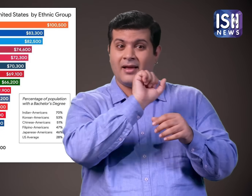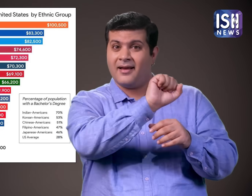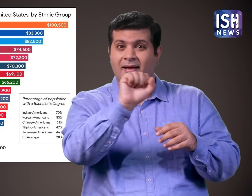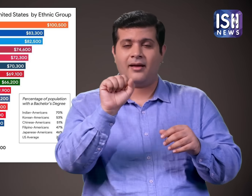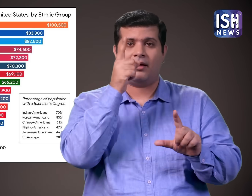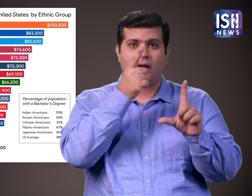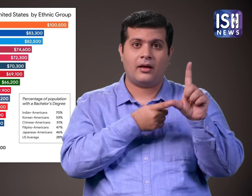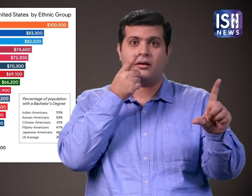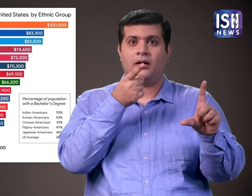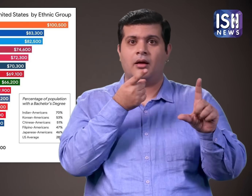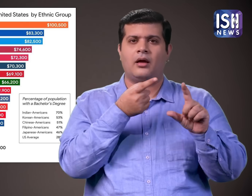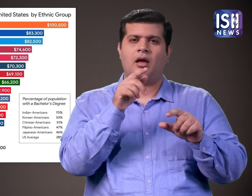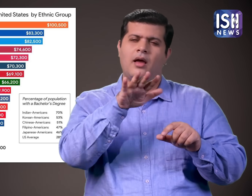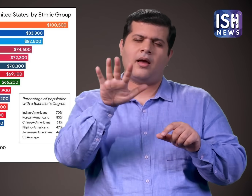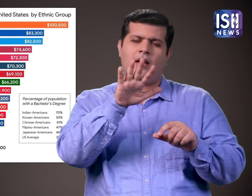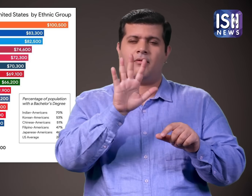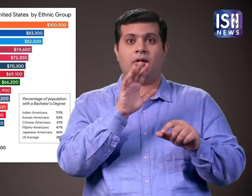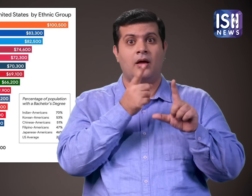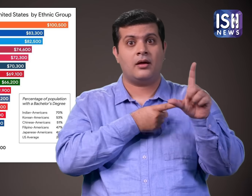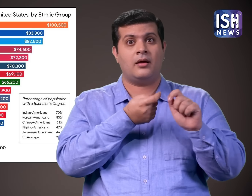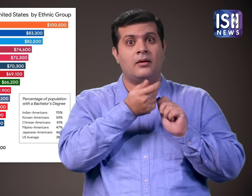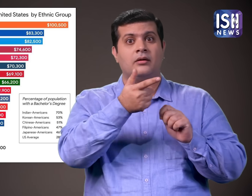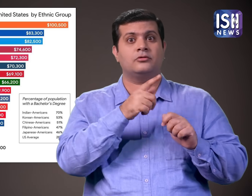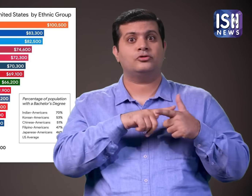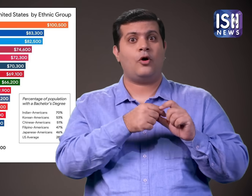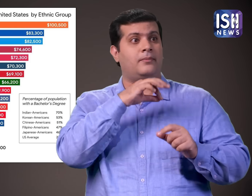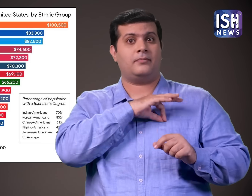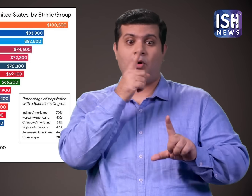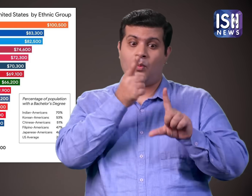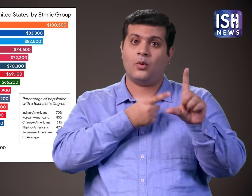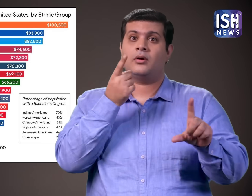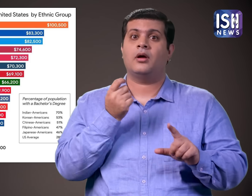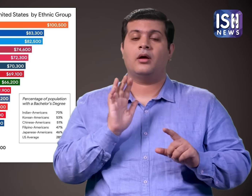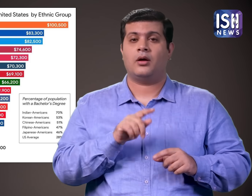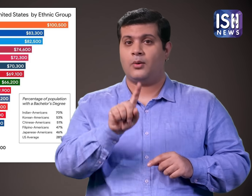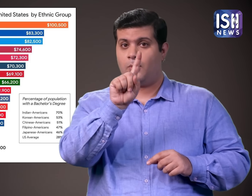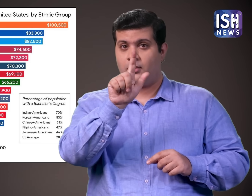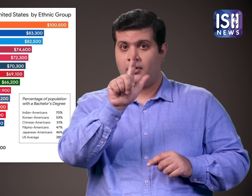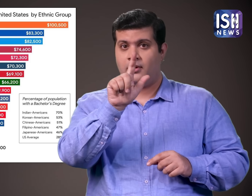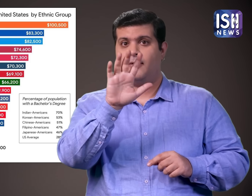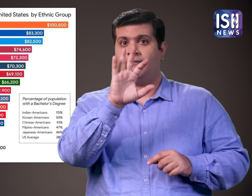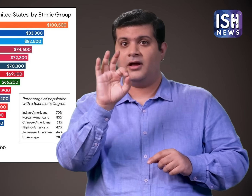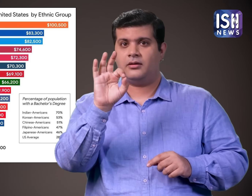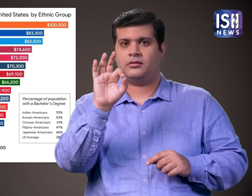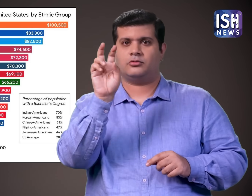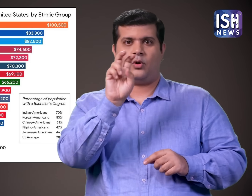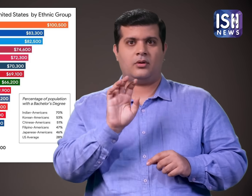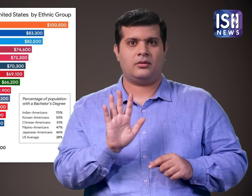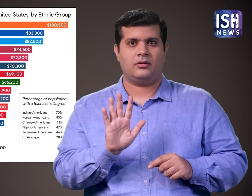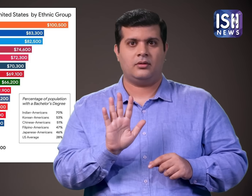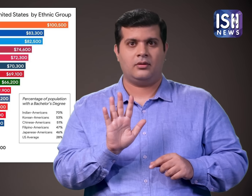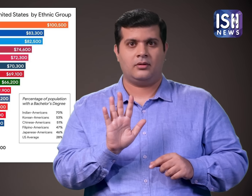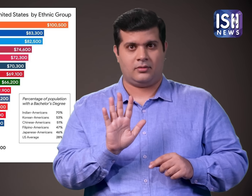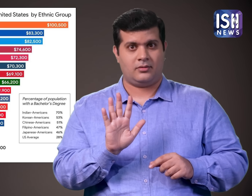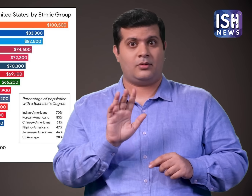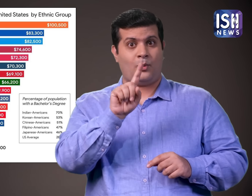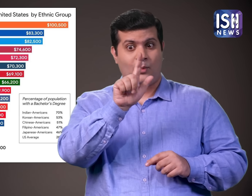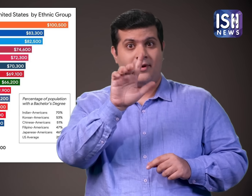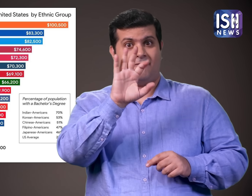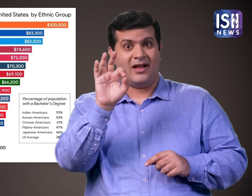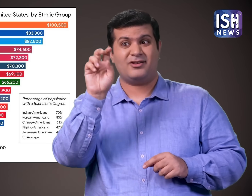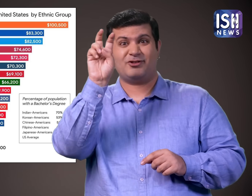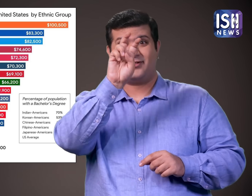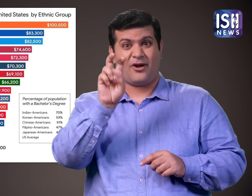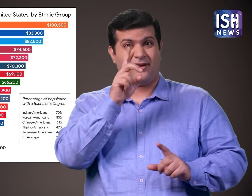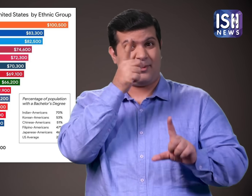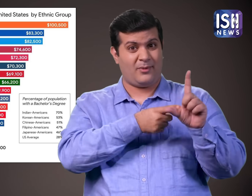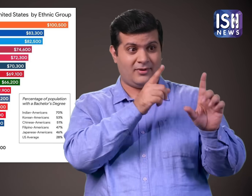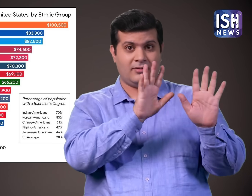Indian Americans earn the highest, averaging $100,500 per year.